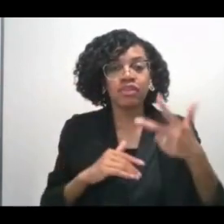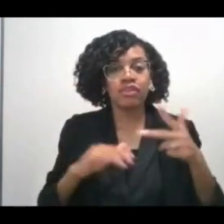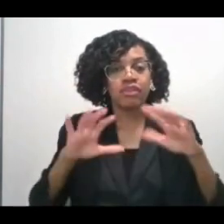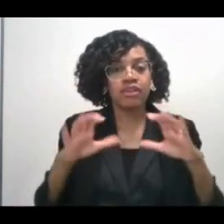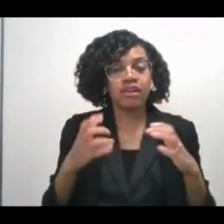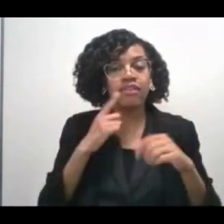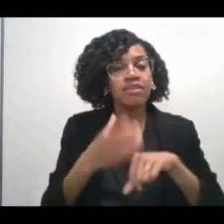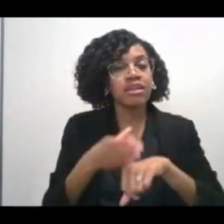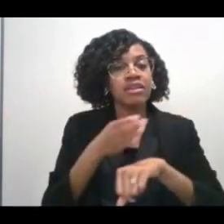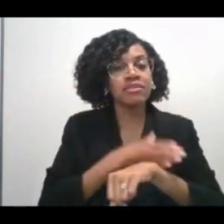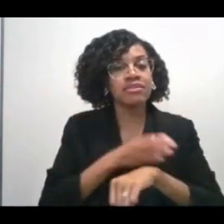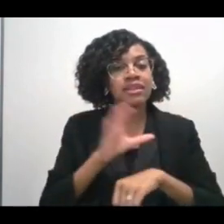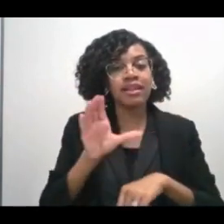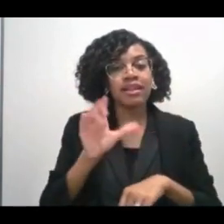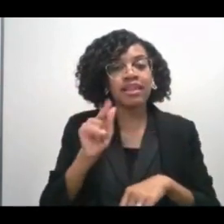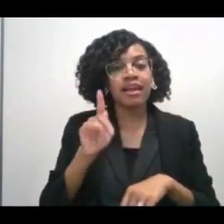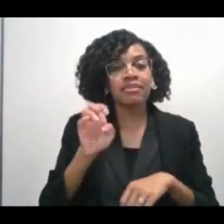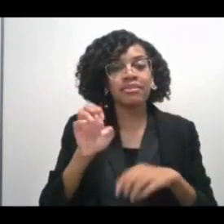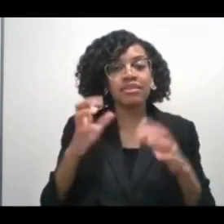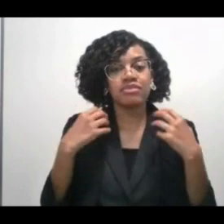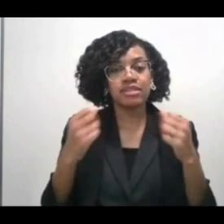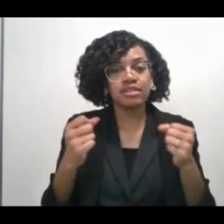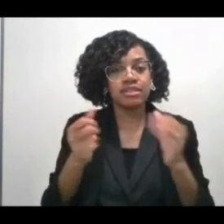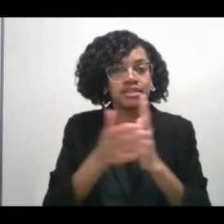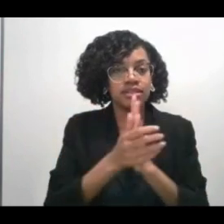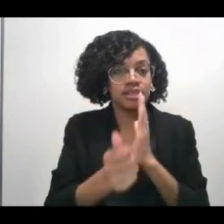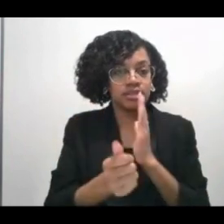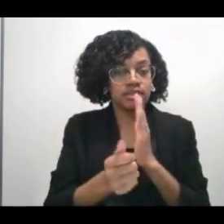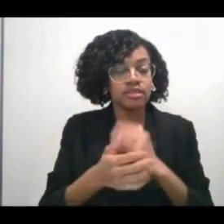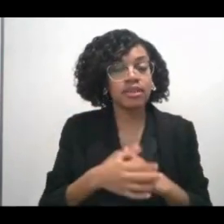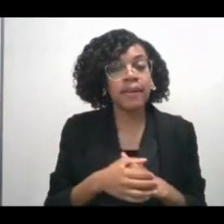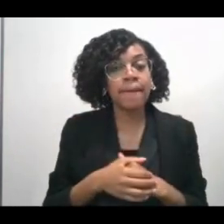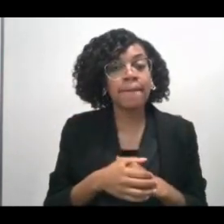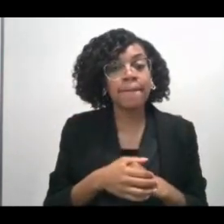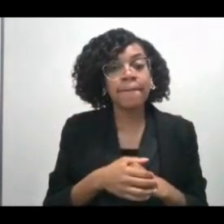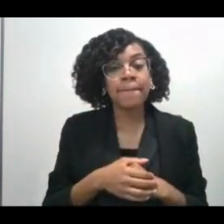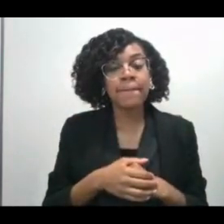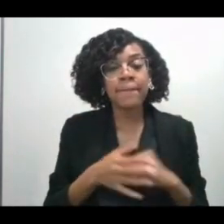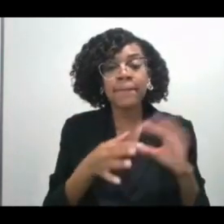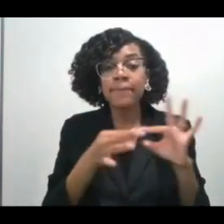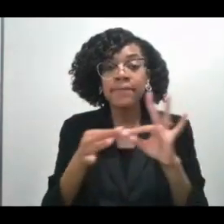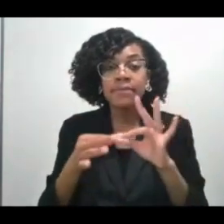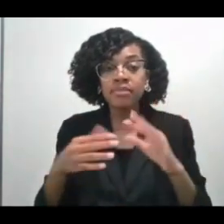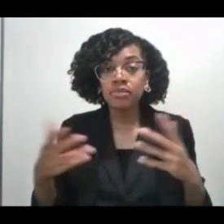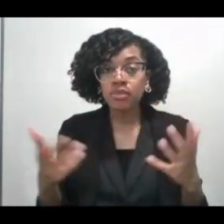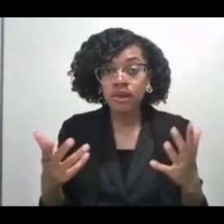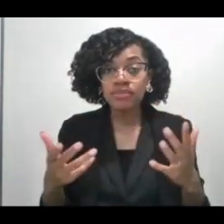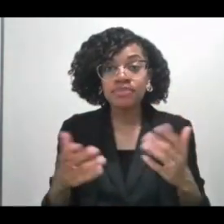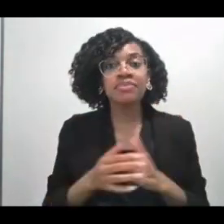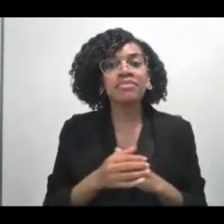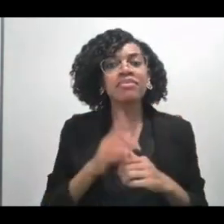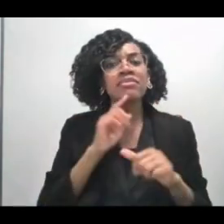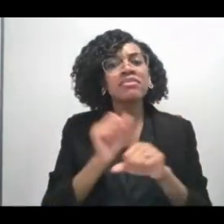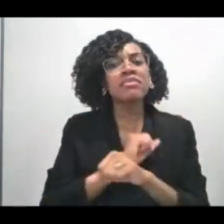resilience skills, deals with actually building and improving